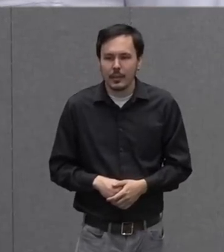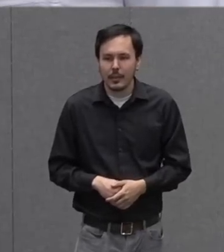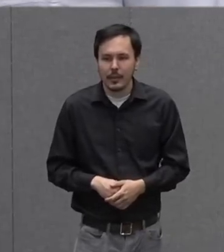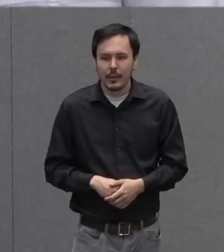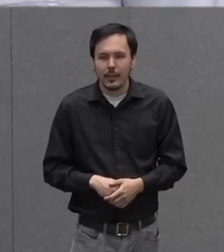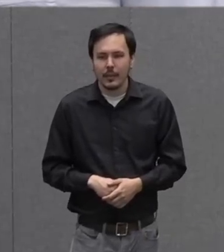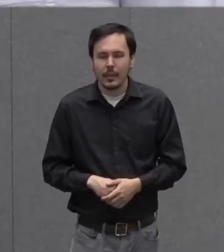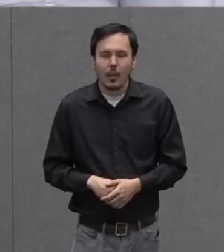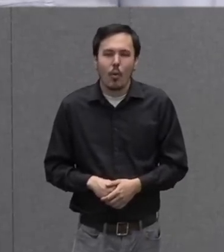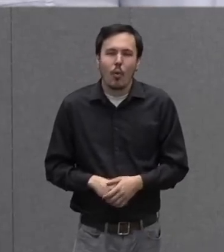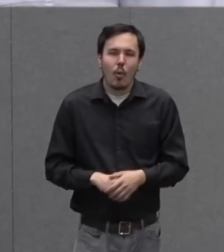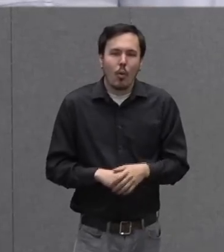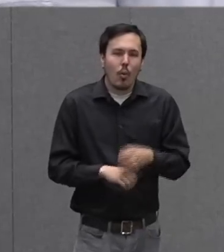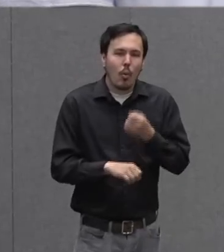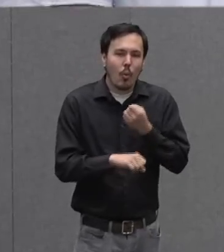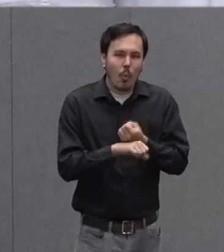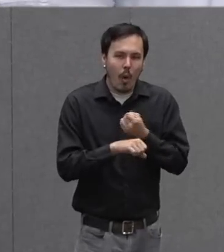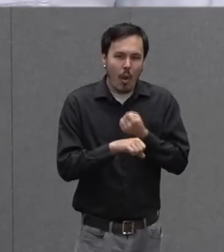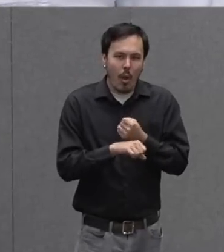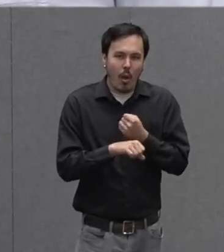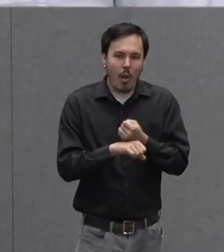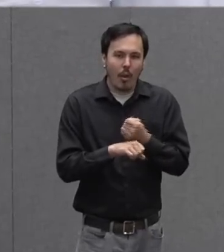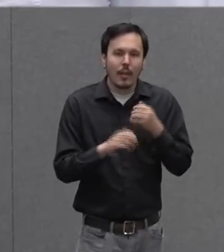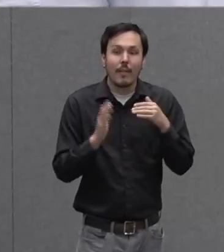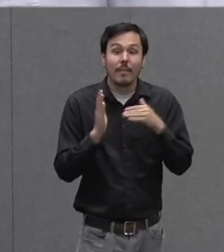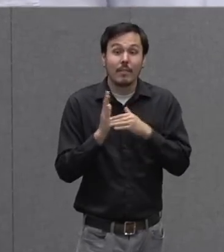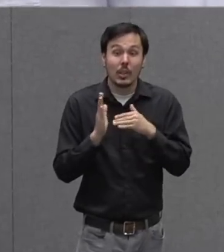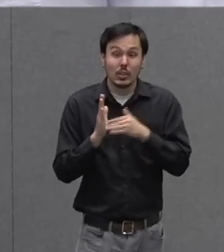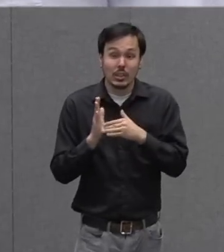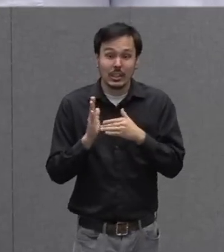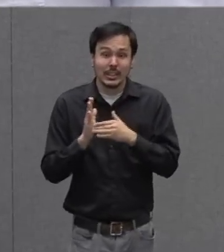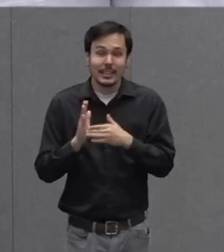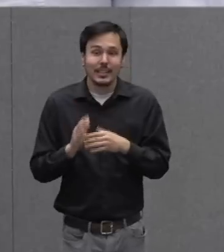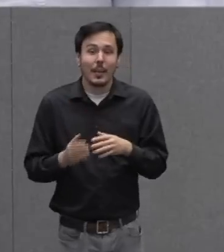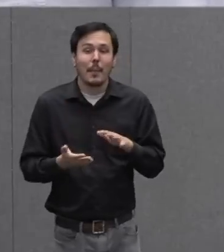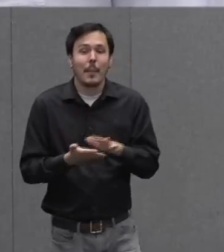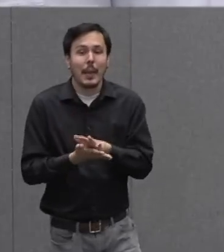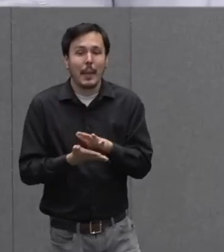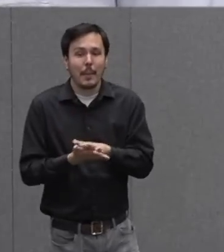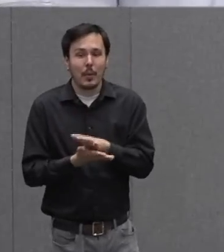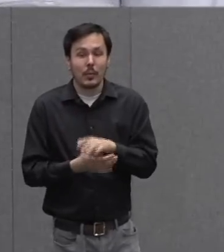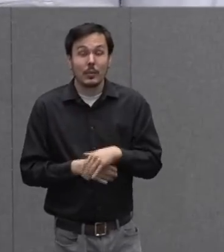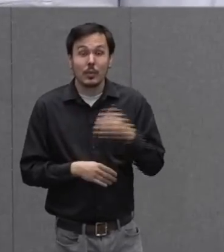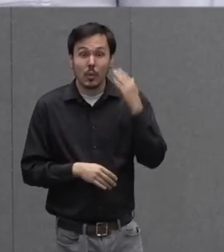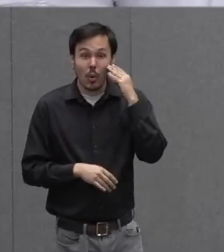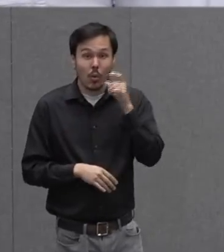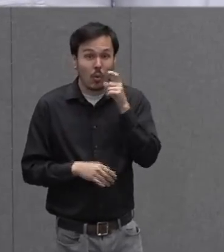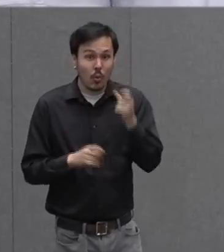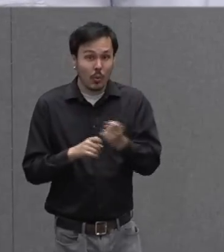Rock versus Paper. Do you know who wins this battle?